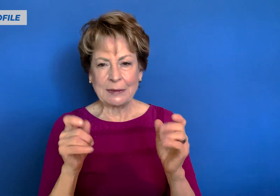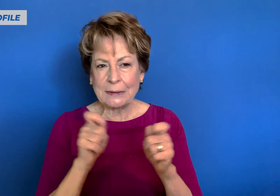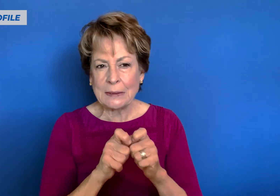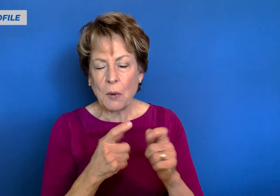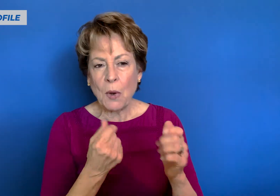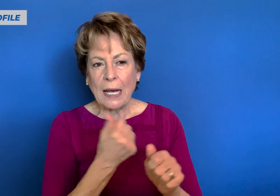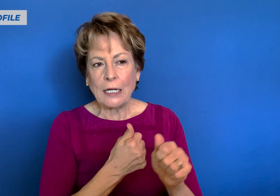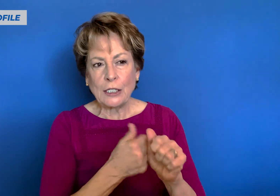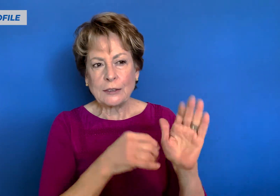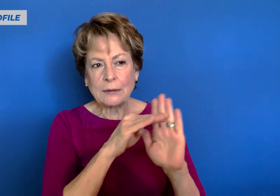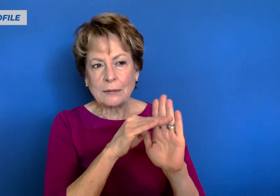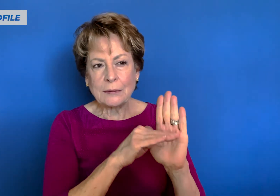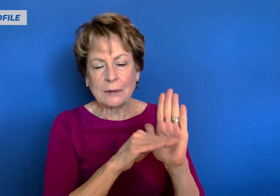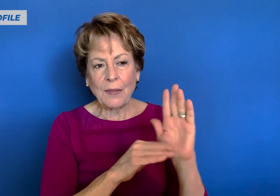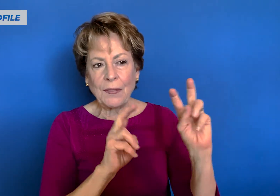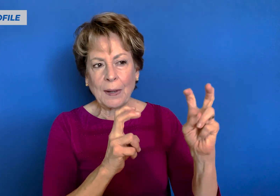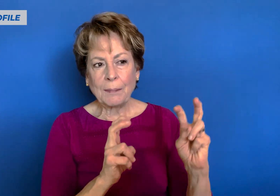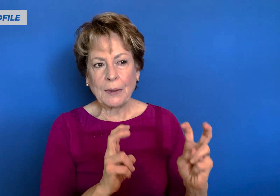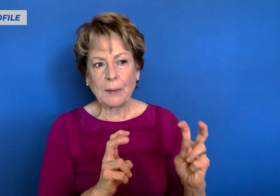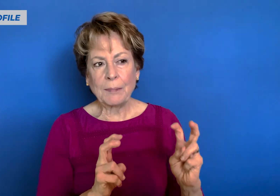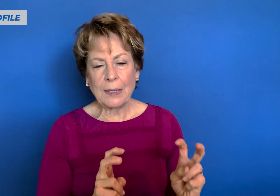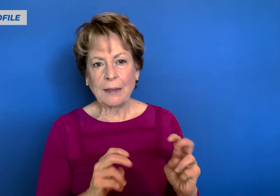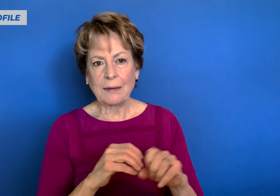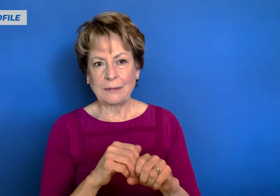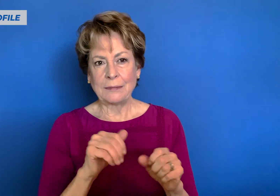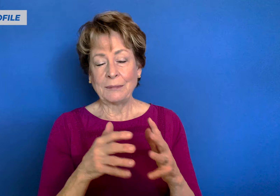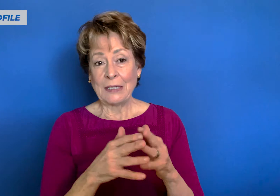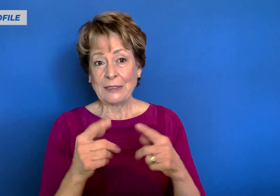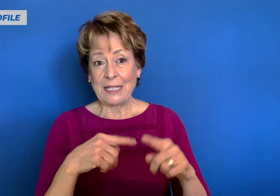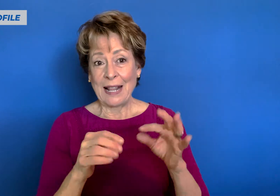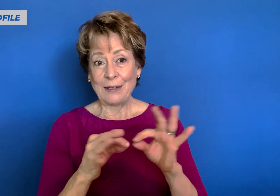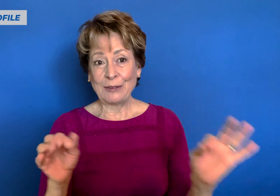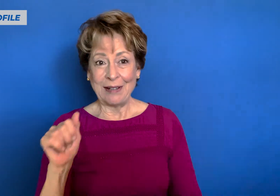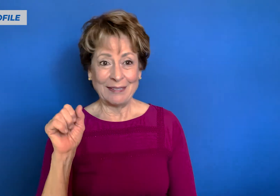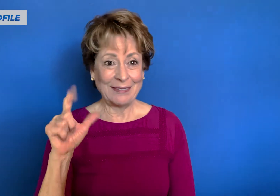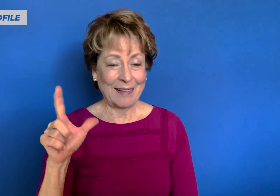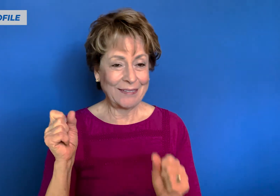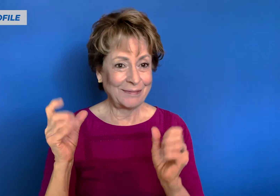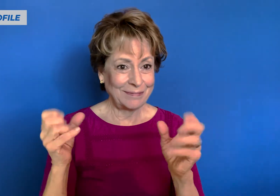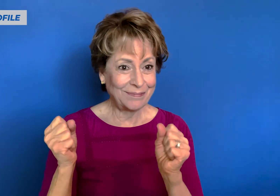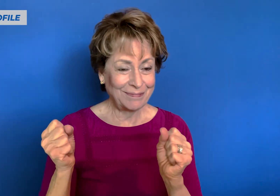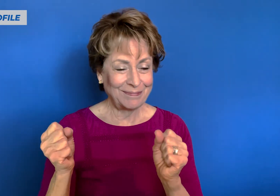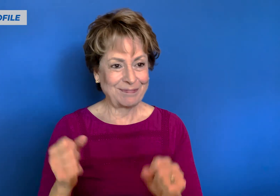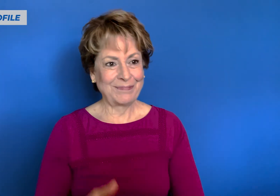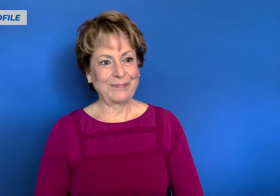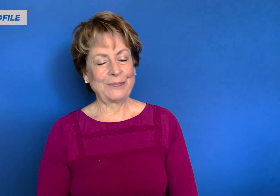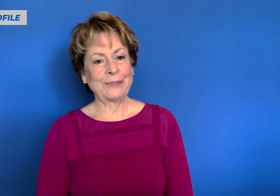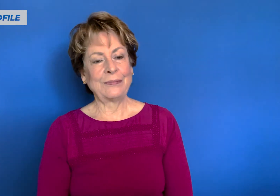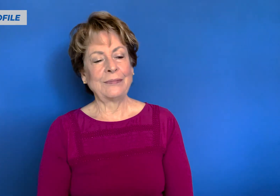I will explain each of them in detail in American Sign Language.